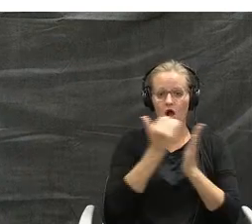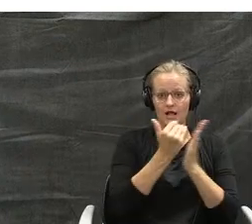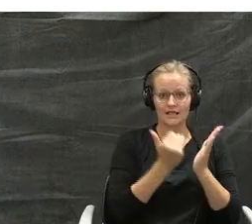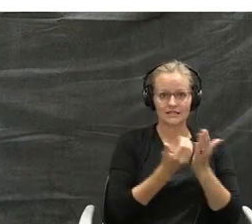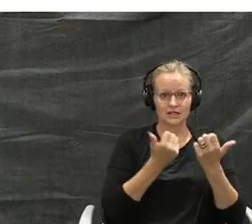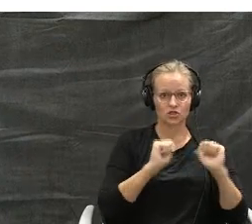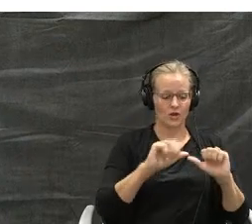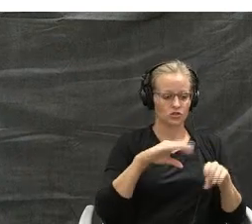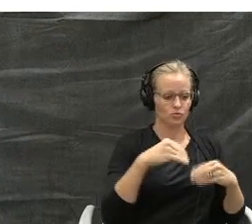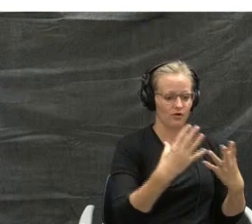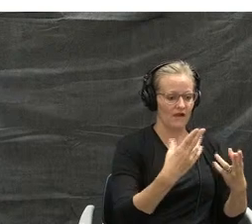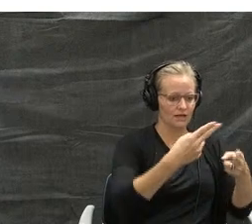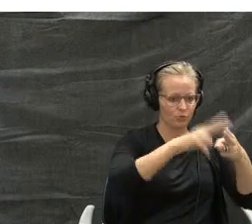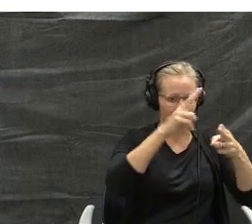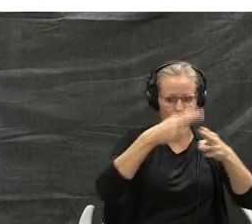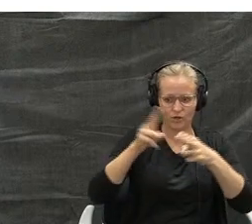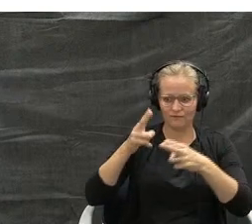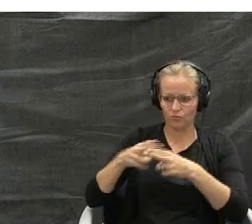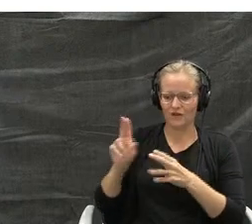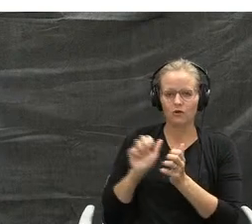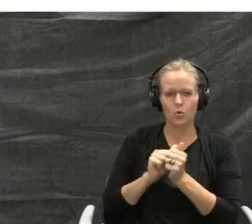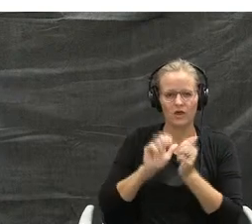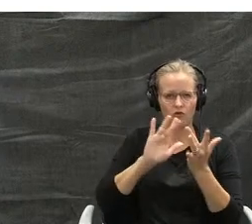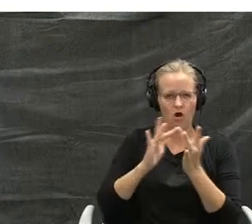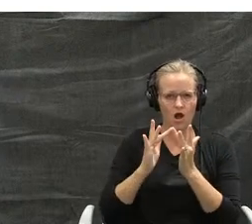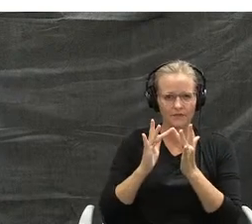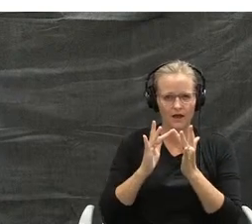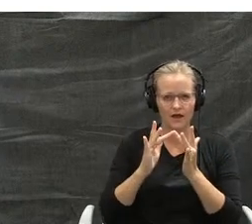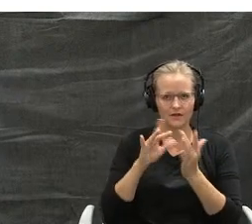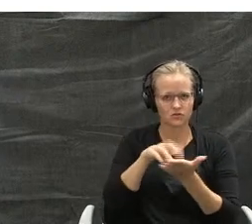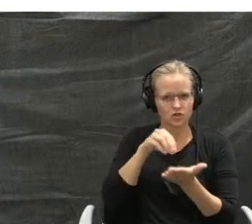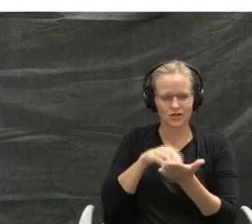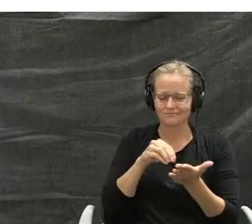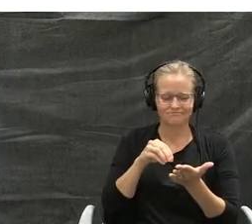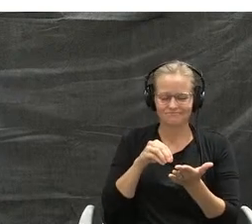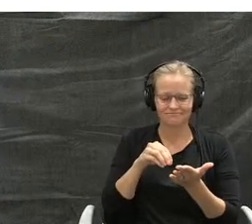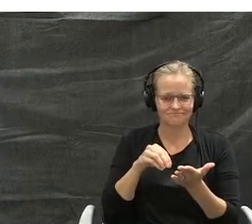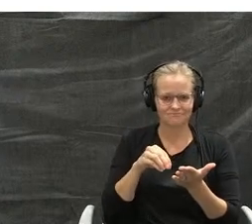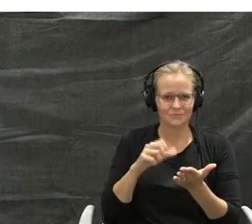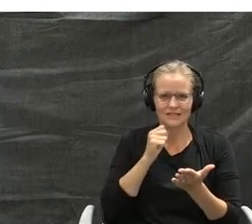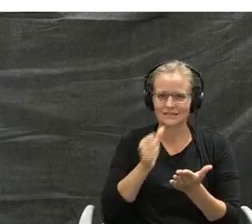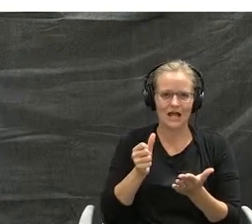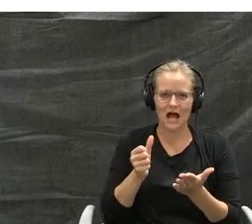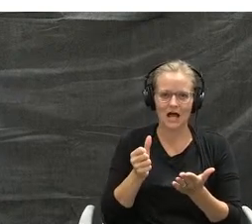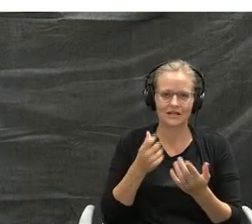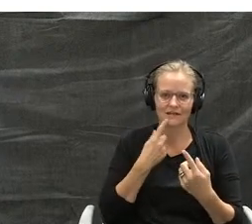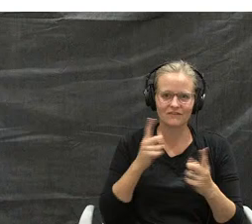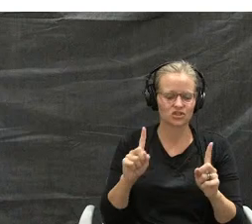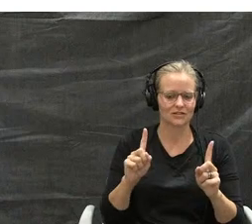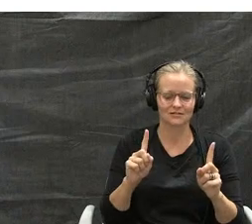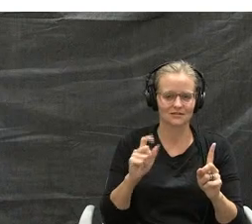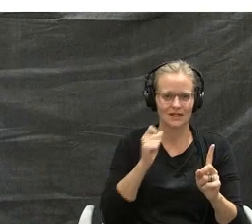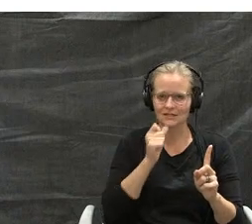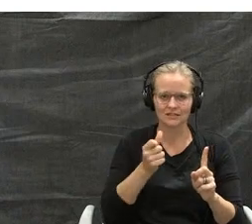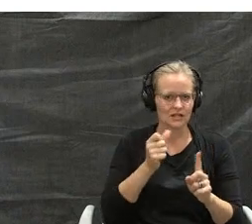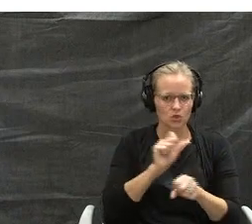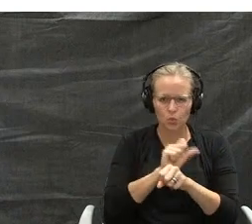classroom fashion in an online learning environment. It is redundant and inefficient. There are other online learning academies that do this full